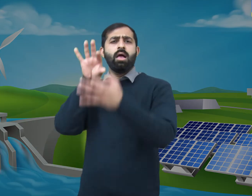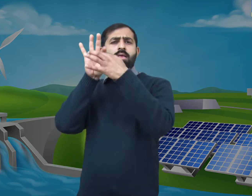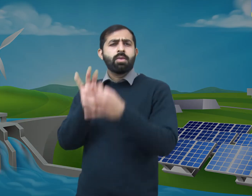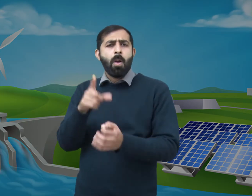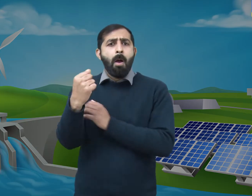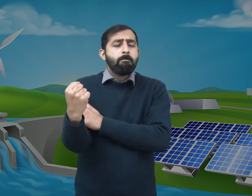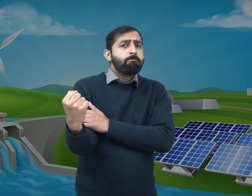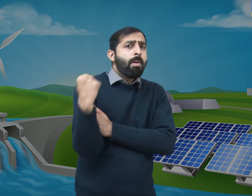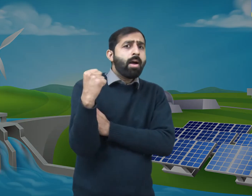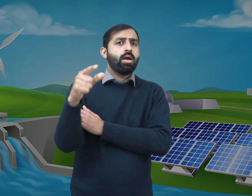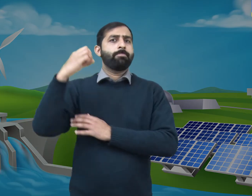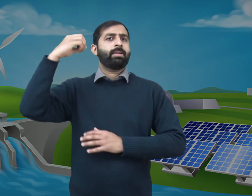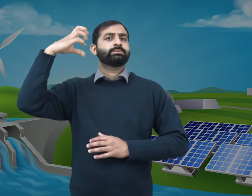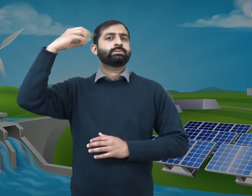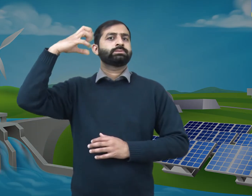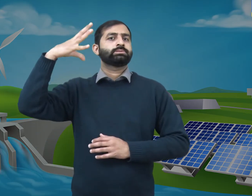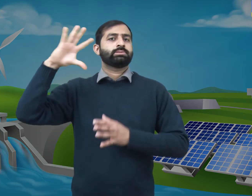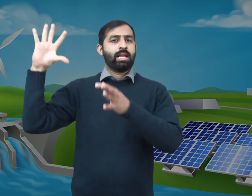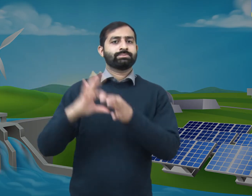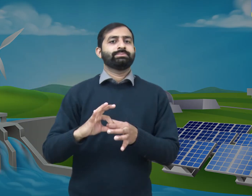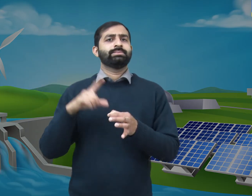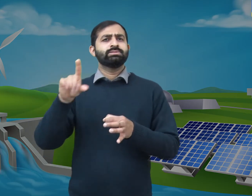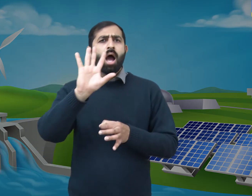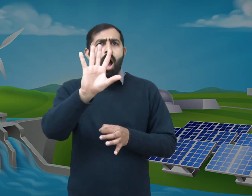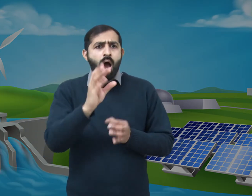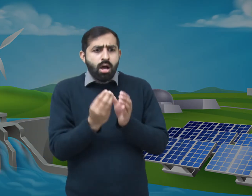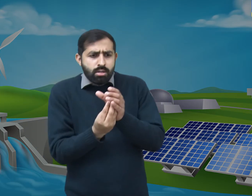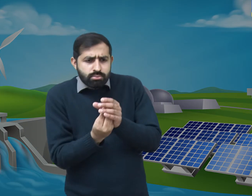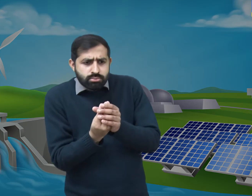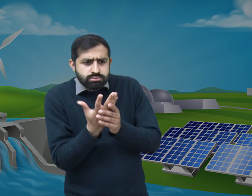Power station - A power station is a place where electricity is produced.